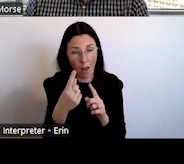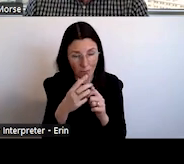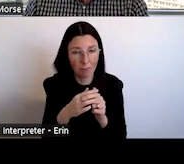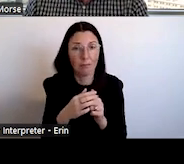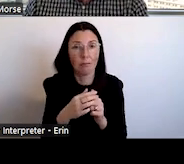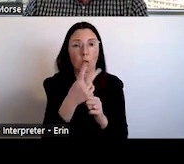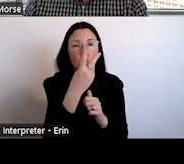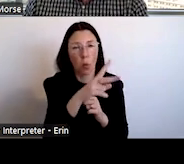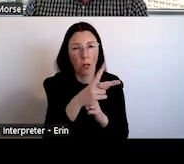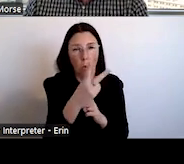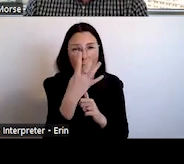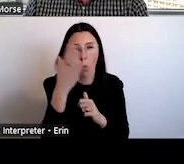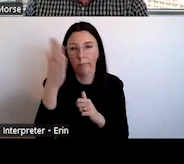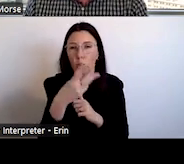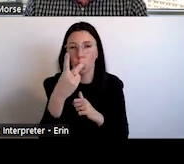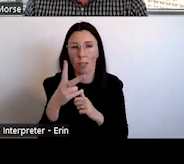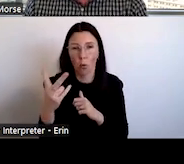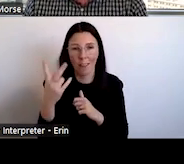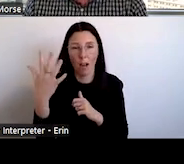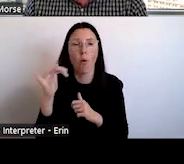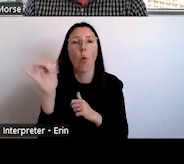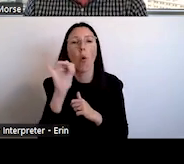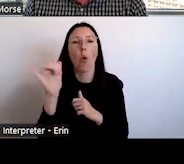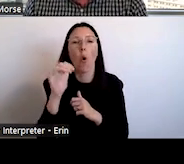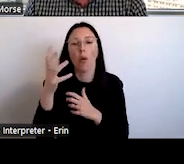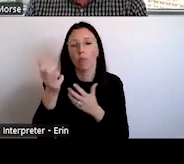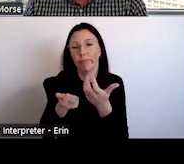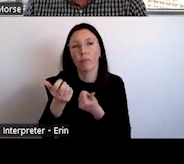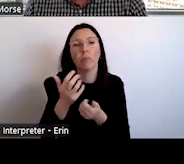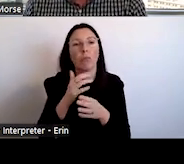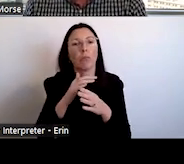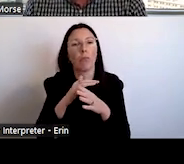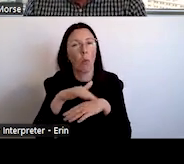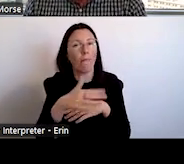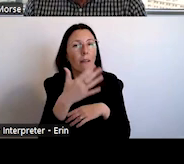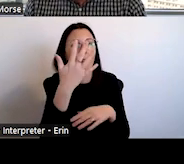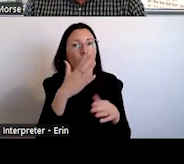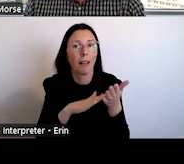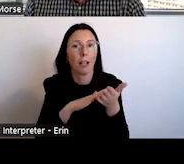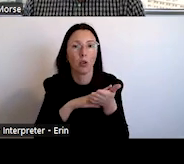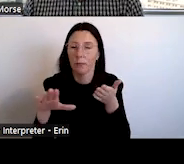$5 million in the calendar year of 2024, or the financial year of 2023/24.